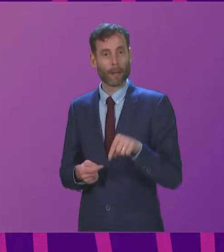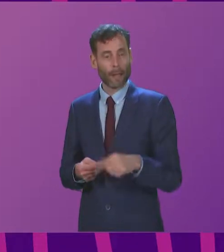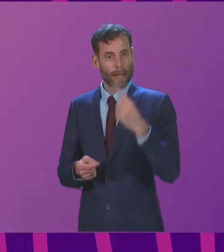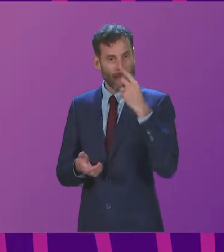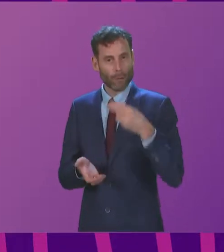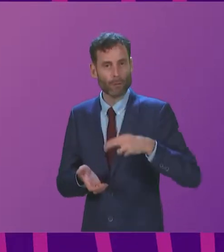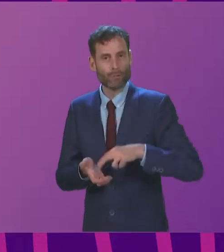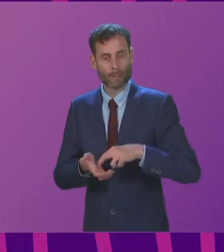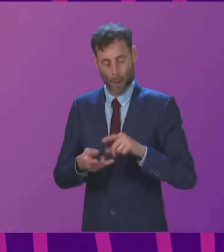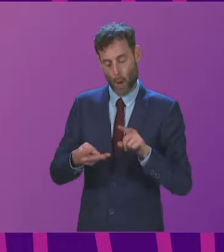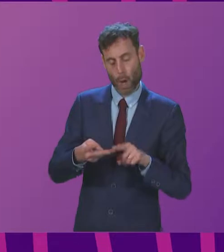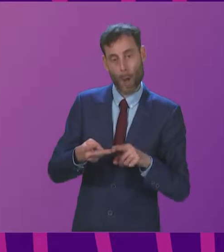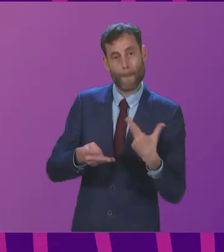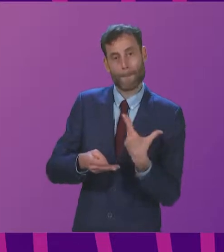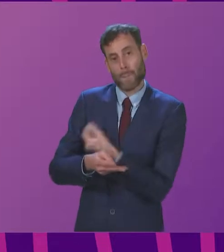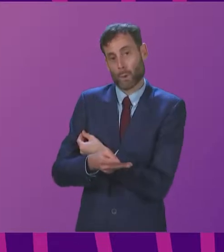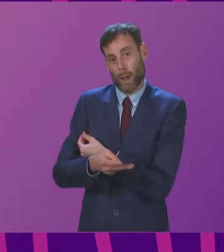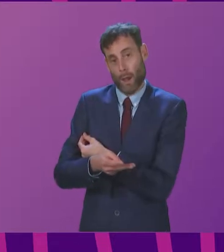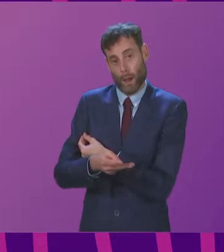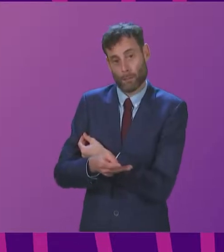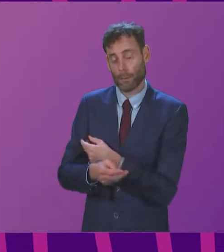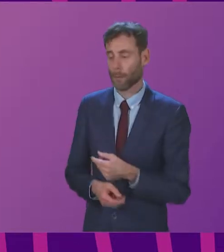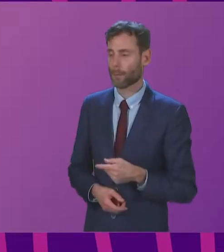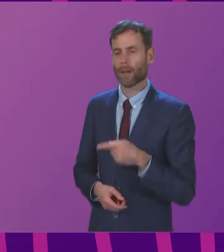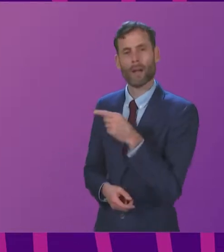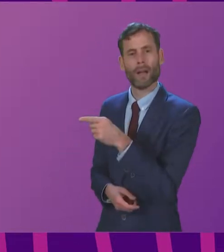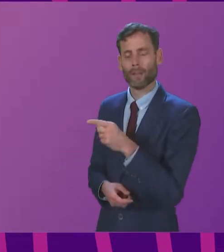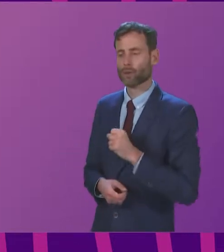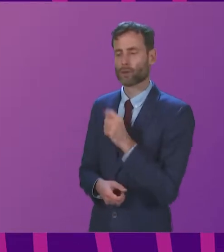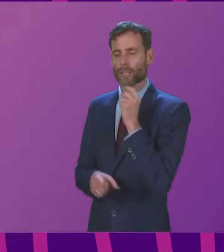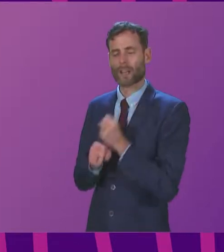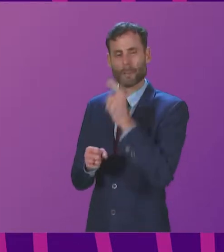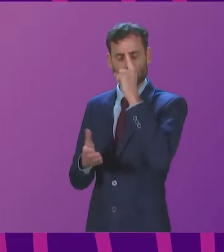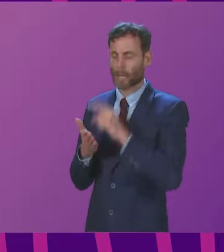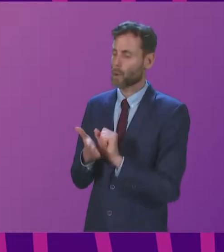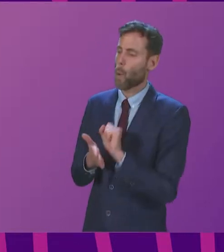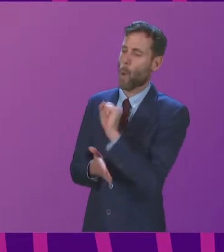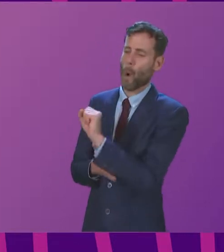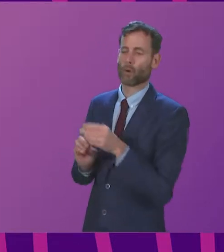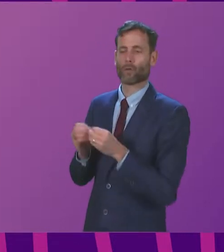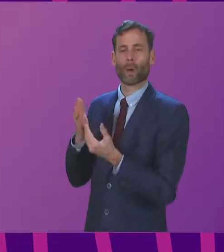The Scottish Government decided to develop its own app, at an estimated cost as high as £4.5 million.